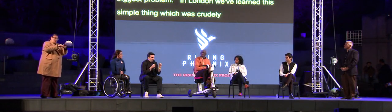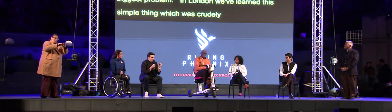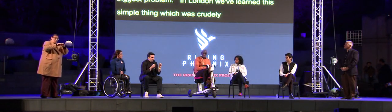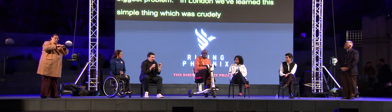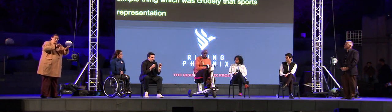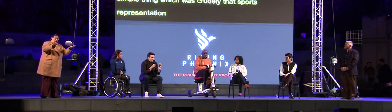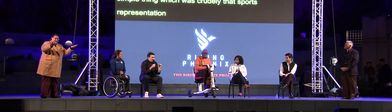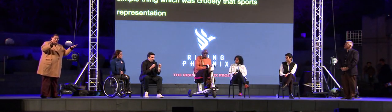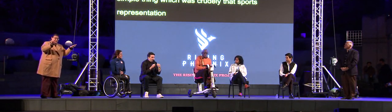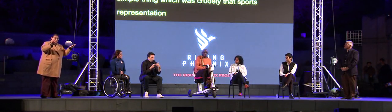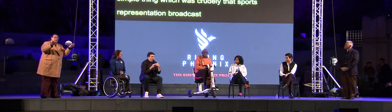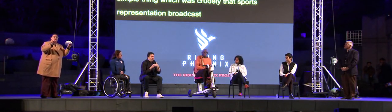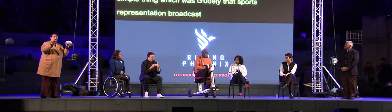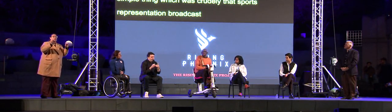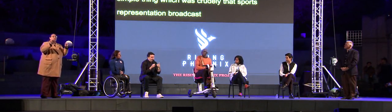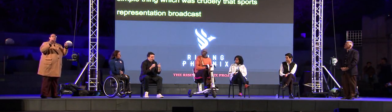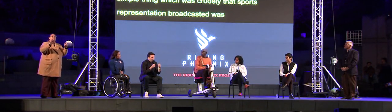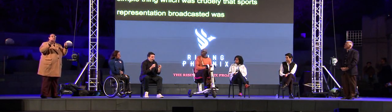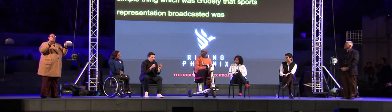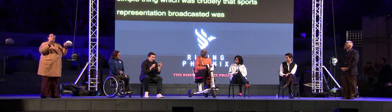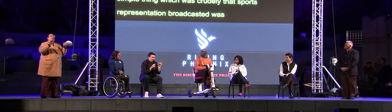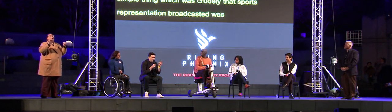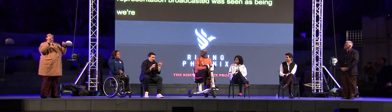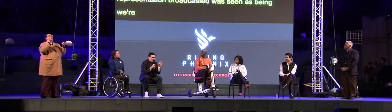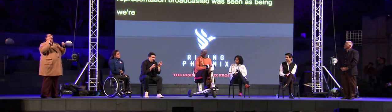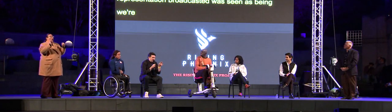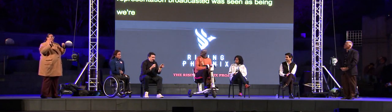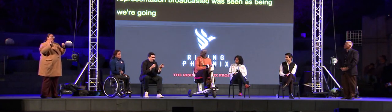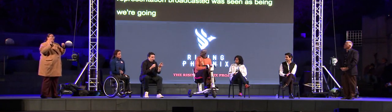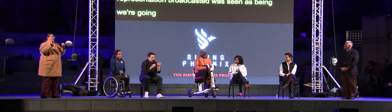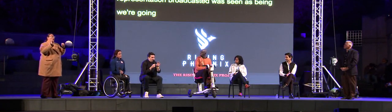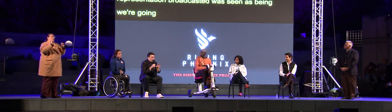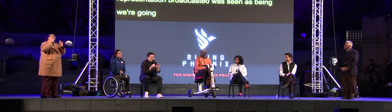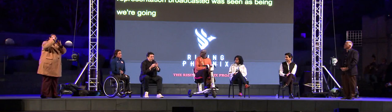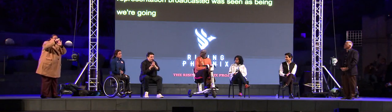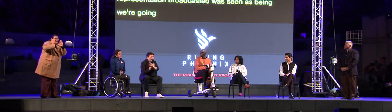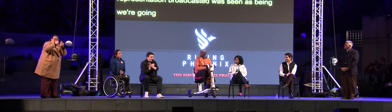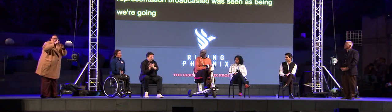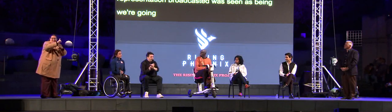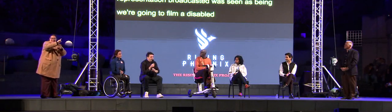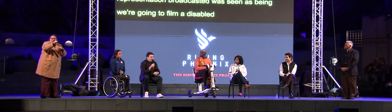was seen as being, we're going to film a disabled sports event.